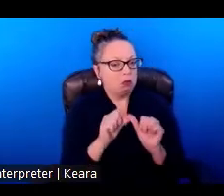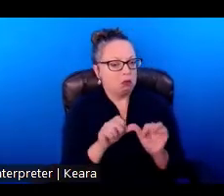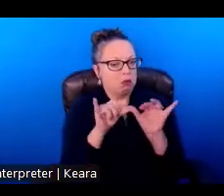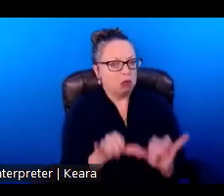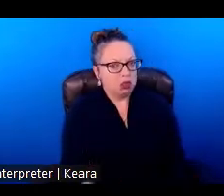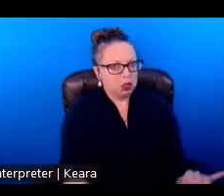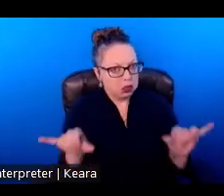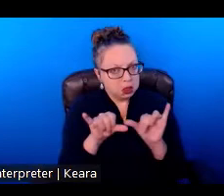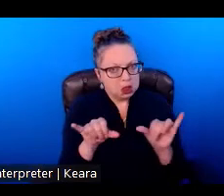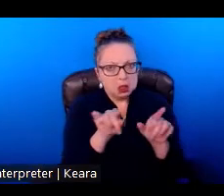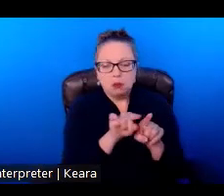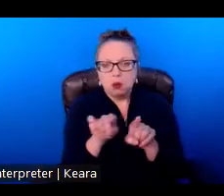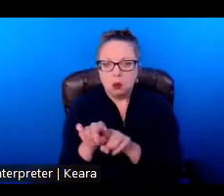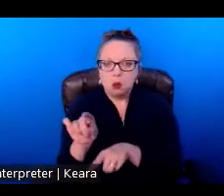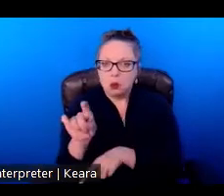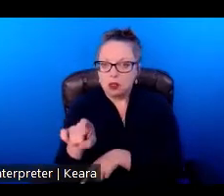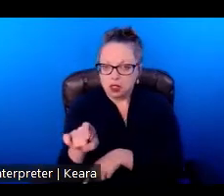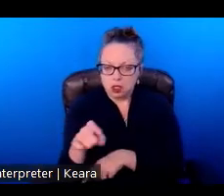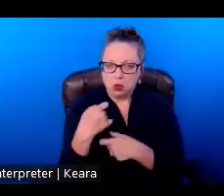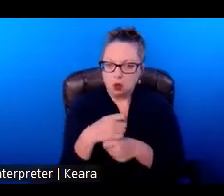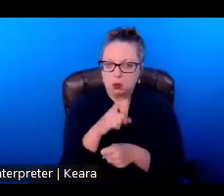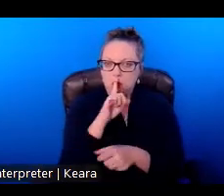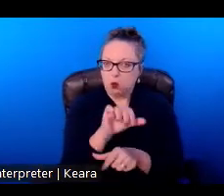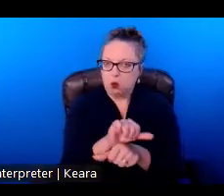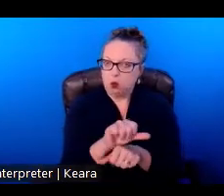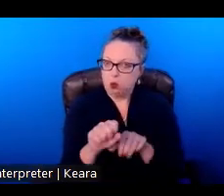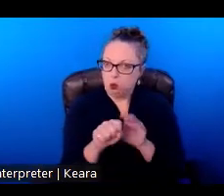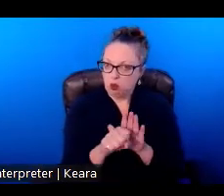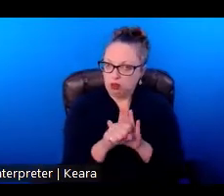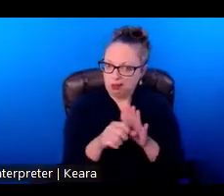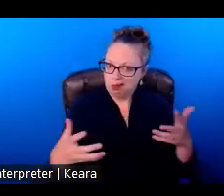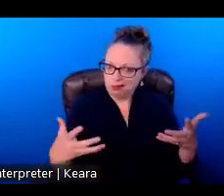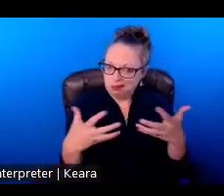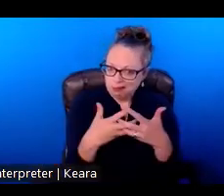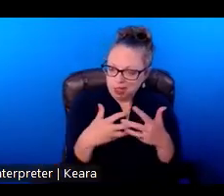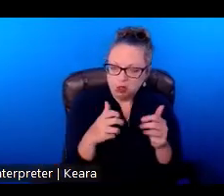to make sure the work samples submitted are compatible with the review software used by